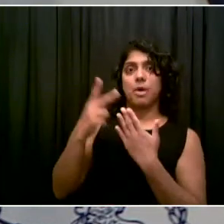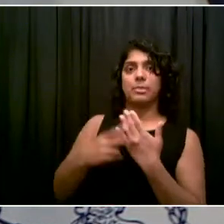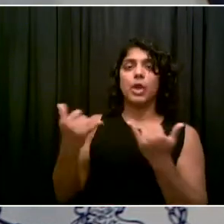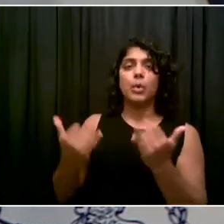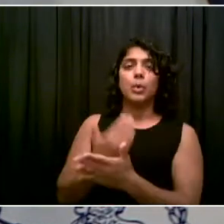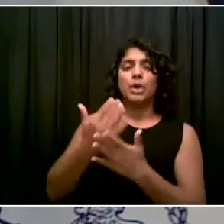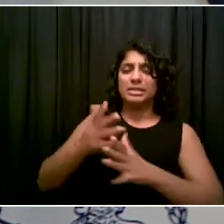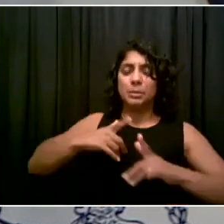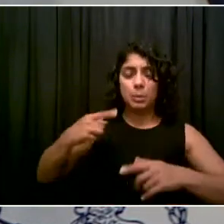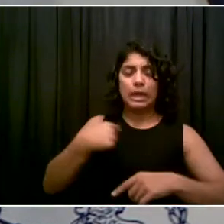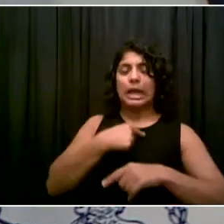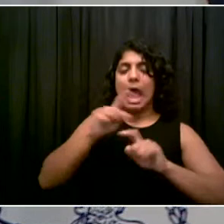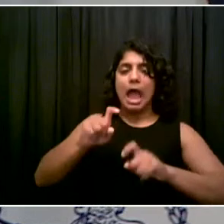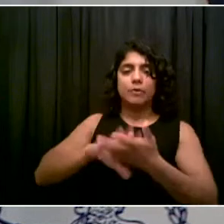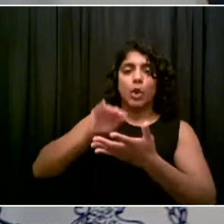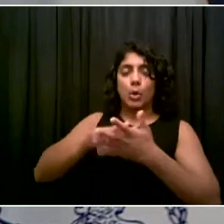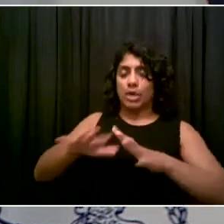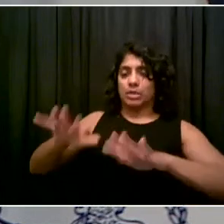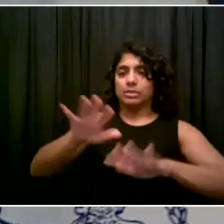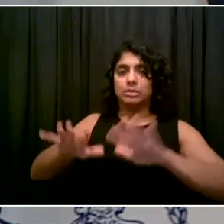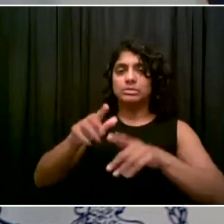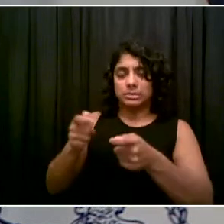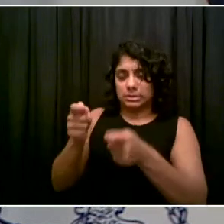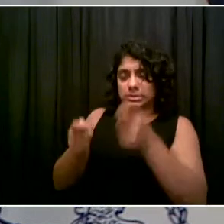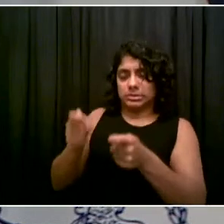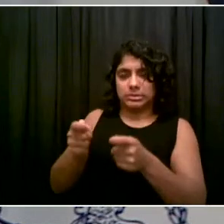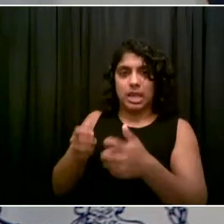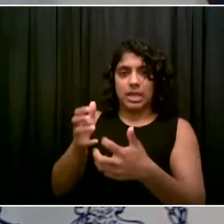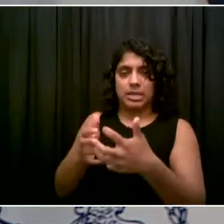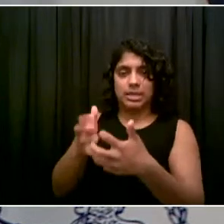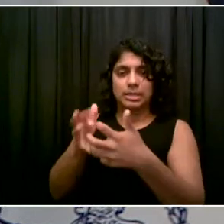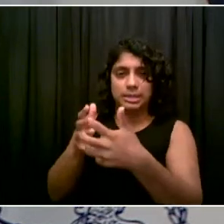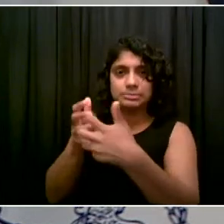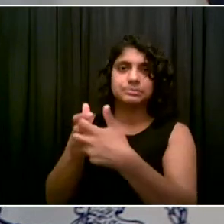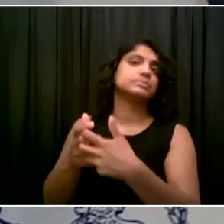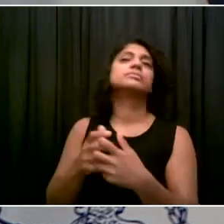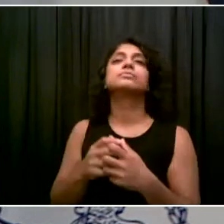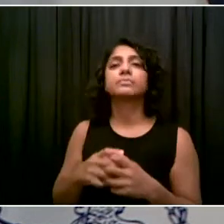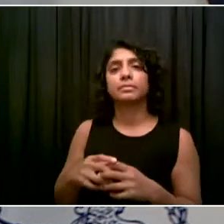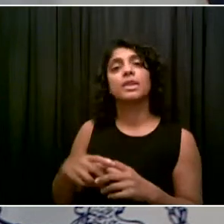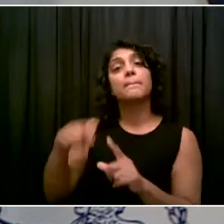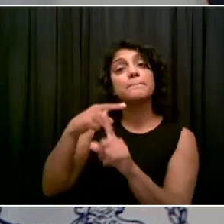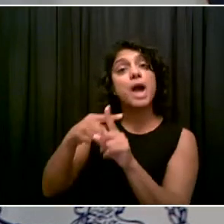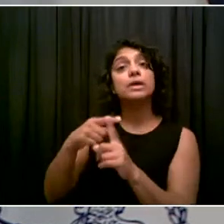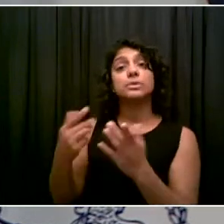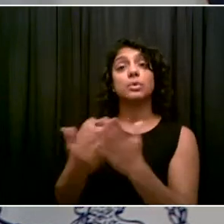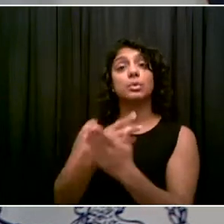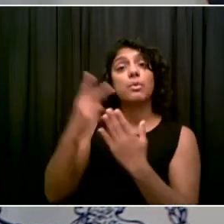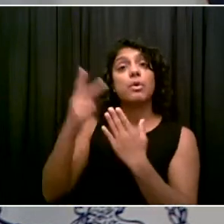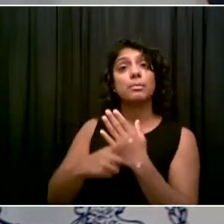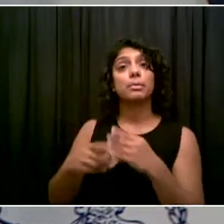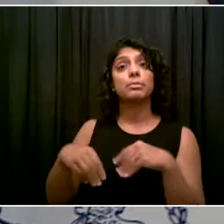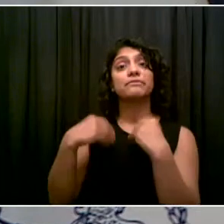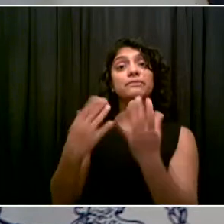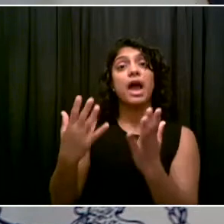THE CITY. BIGGEST EFFORT WE HAVE SENE FOR A SUMMER IN THE CITY IN EACXTY L THEIG RHT TIME FOR IT. SO WE AREA LWS AY GOING TO HAVE